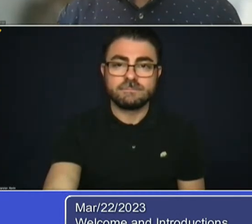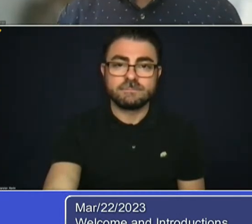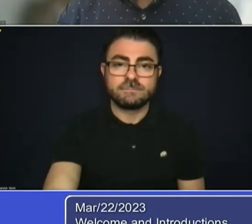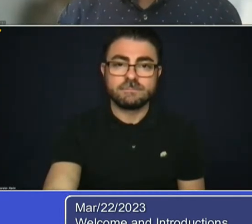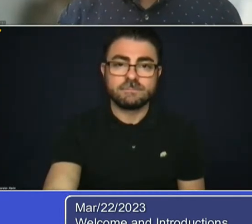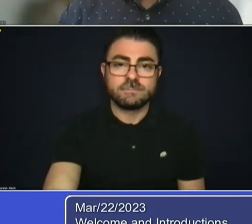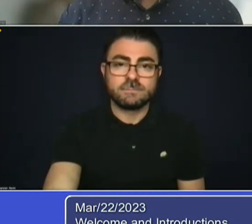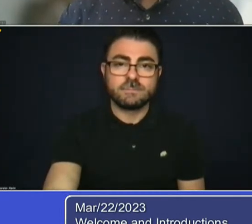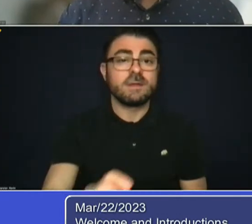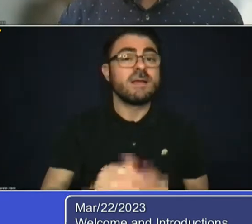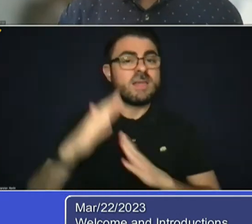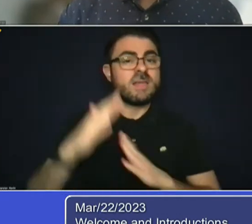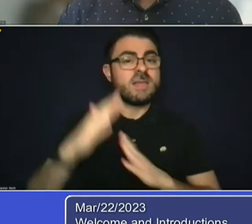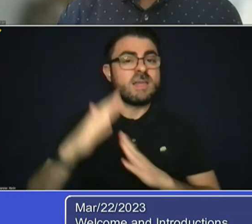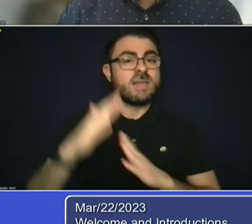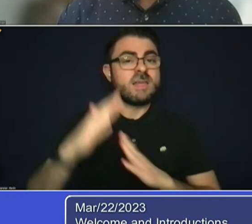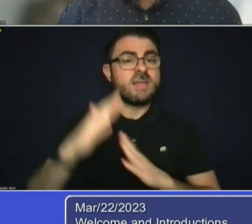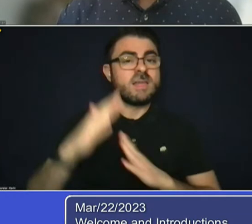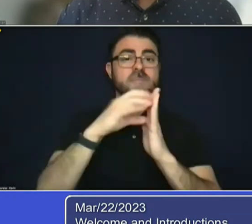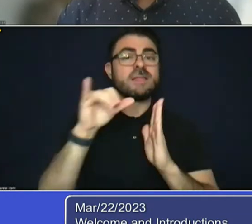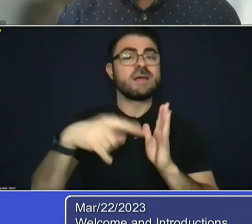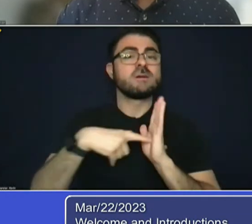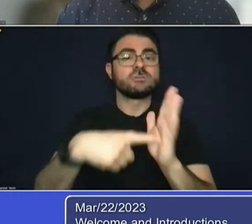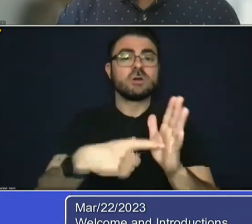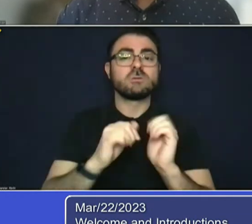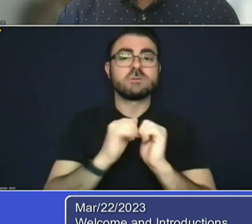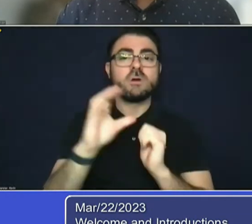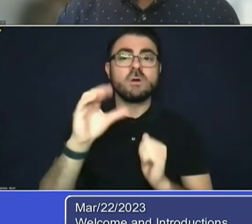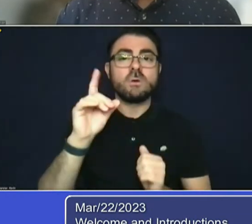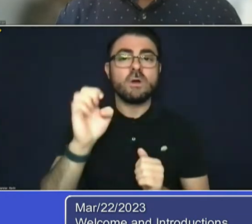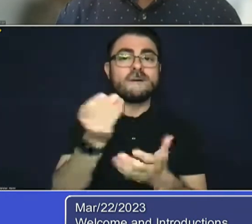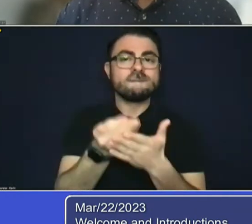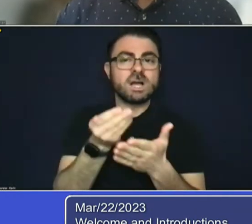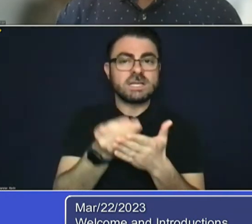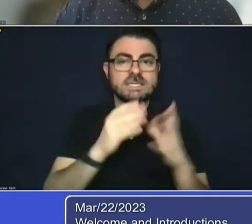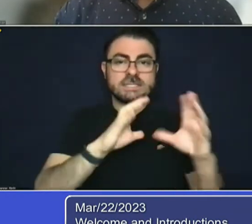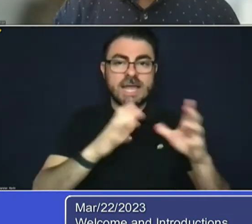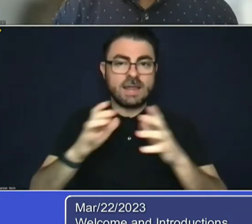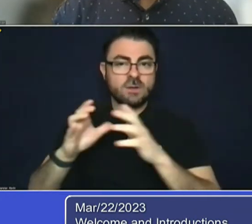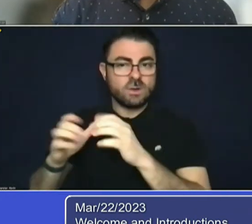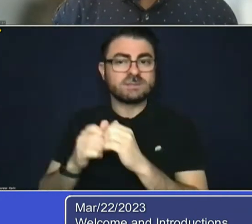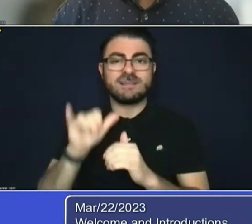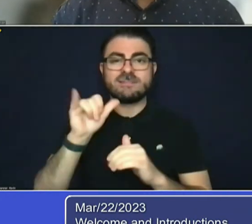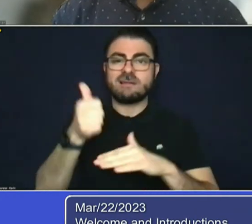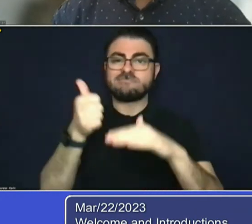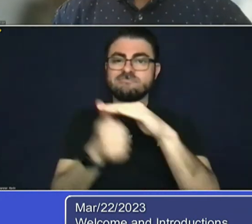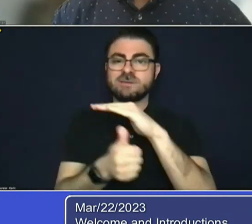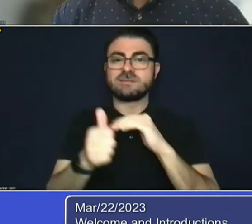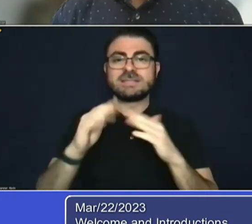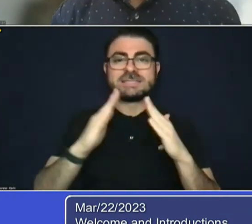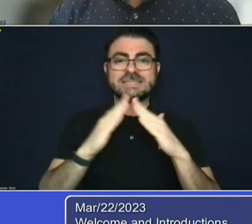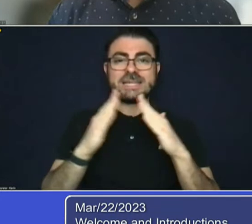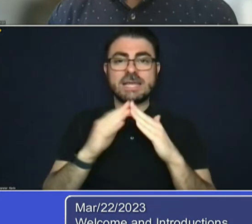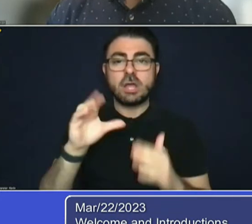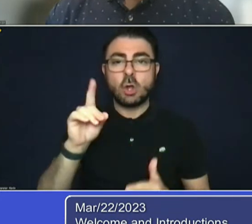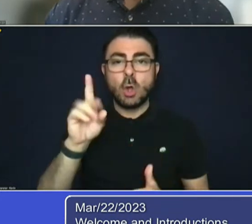PRELIMINARY DRAFT DOCUMENT, IT IS A 40 PAGE DOCUMENT, ORGANIZED BY THE FUNDING CATEGORIES, THESE